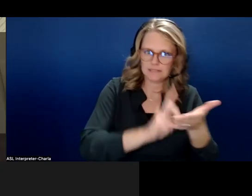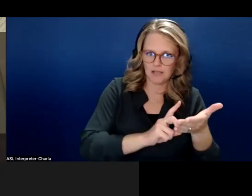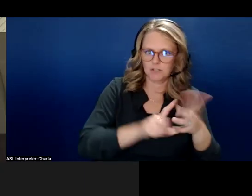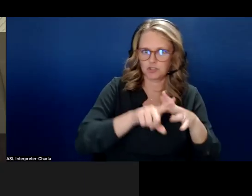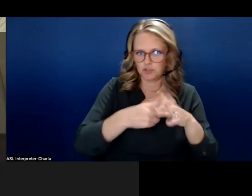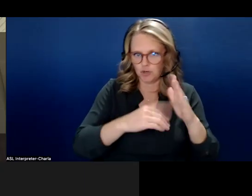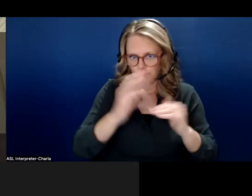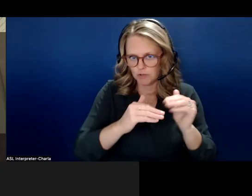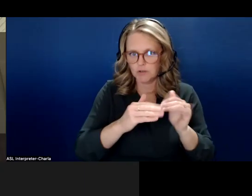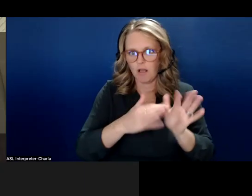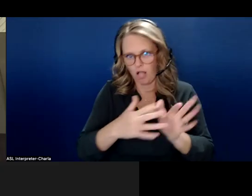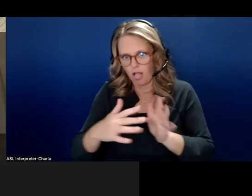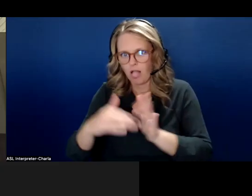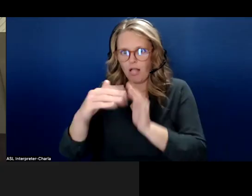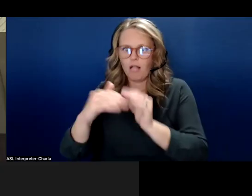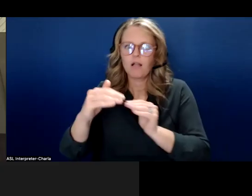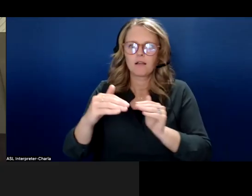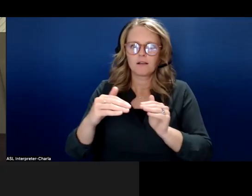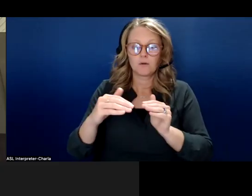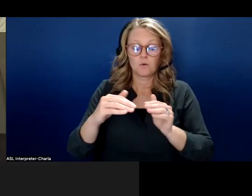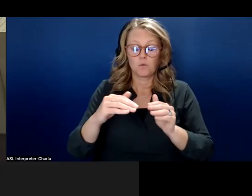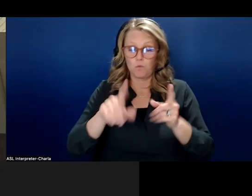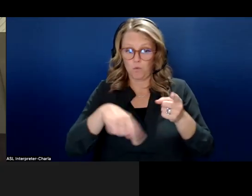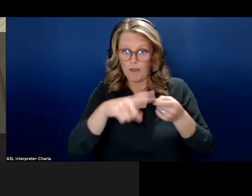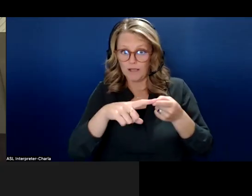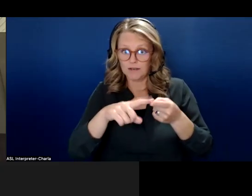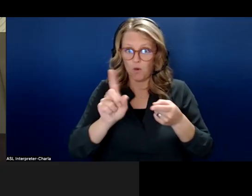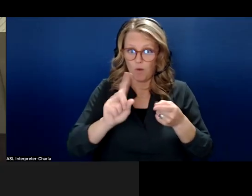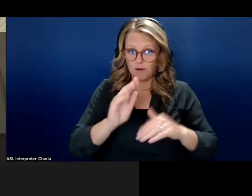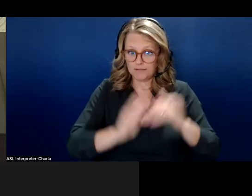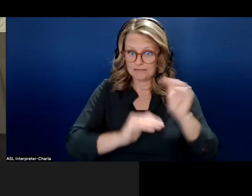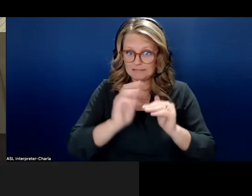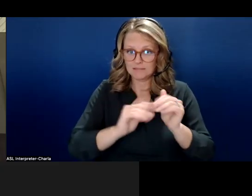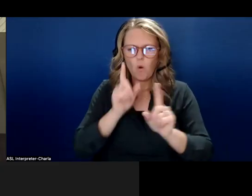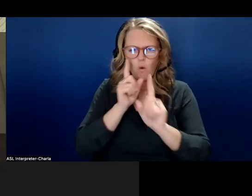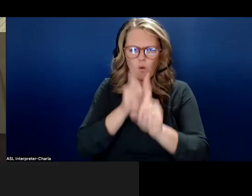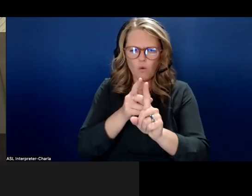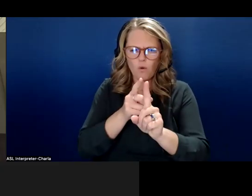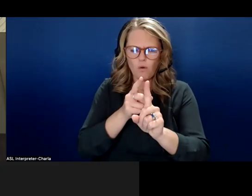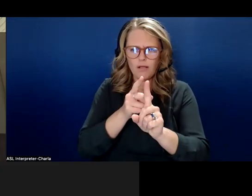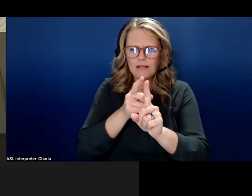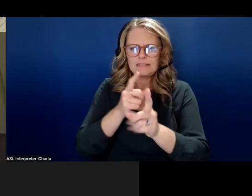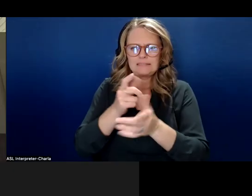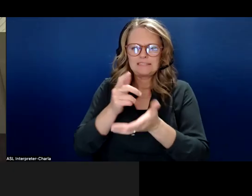and when it will occur, how we can hopefully mitigate impacts to businesses